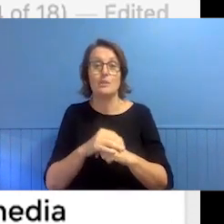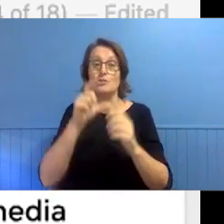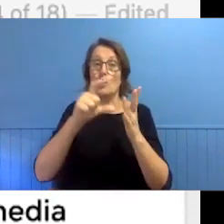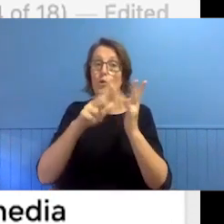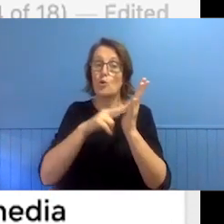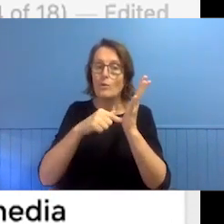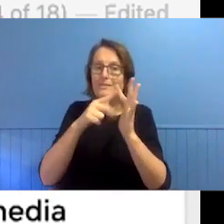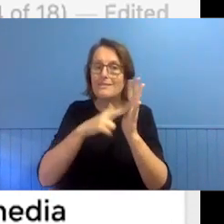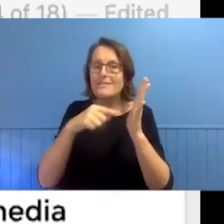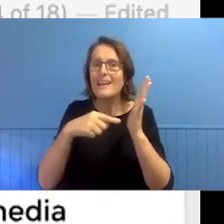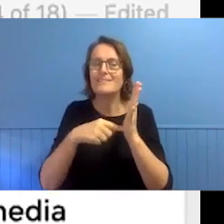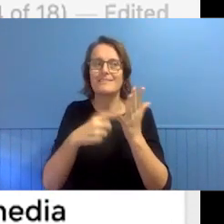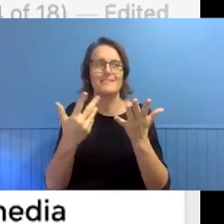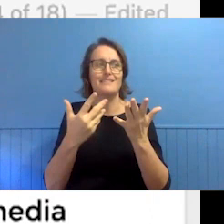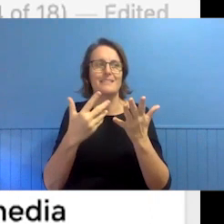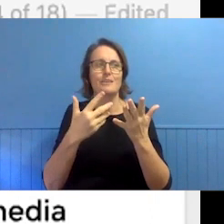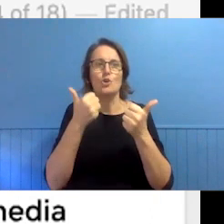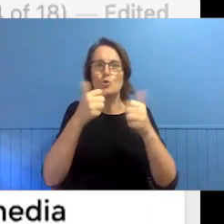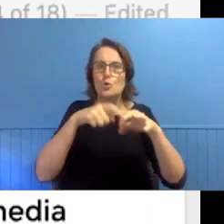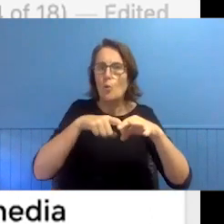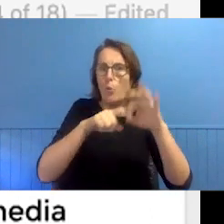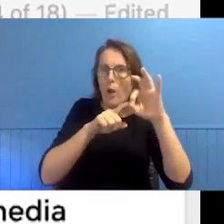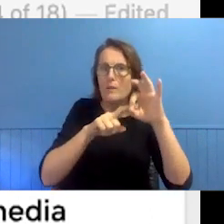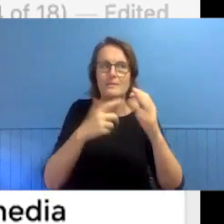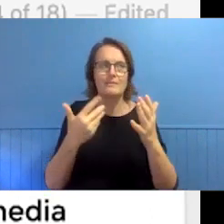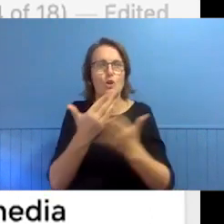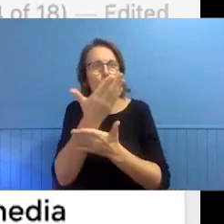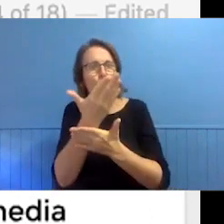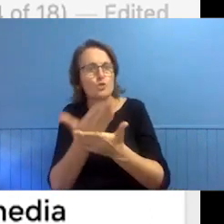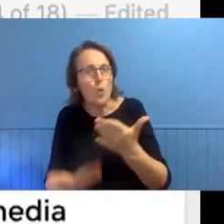alone, may not be the best method alone. So I'll leave you with that.